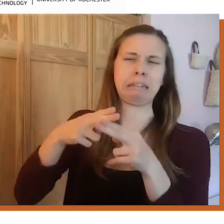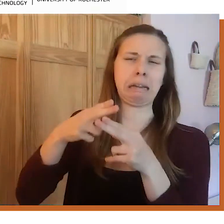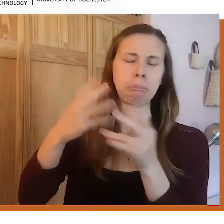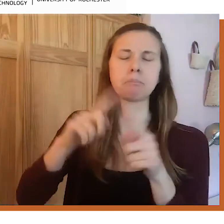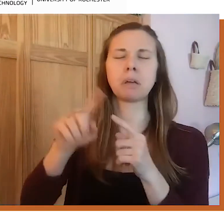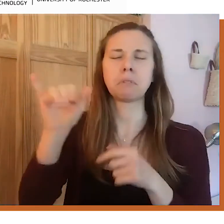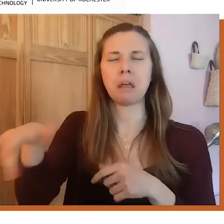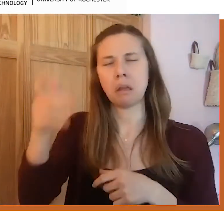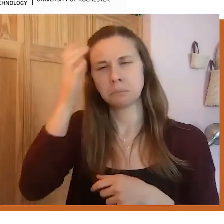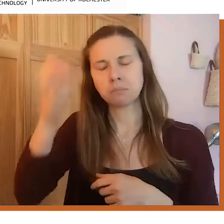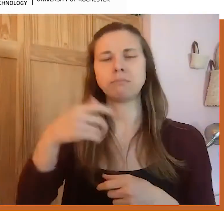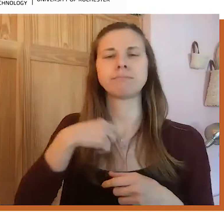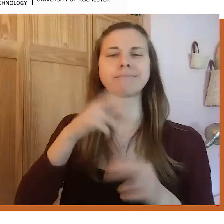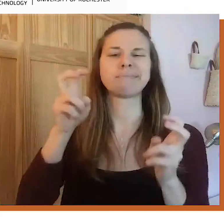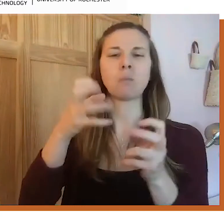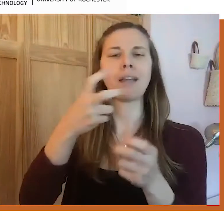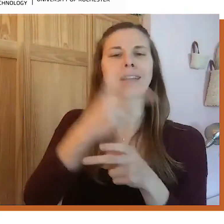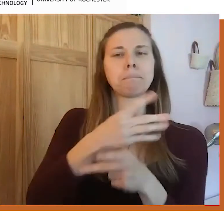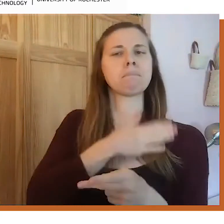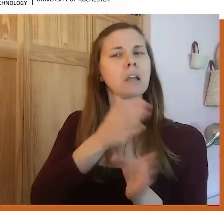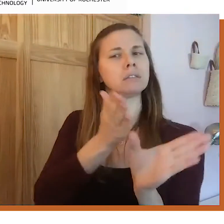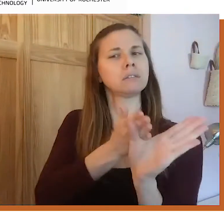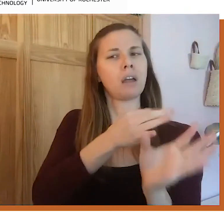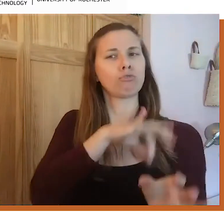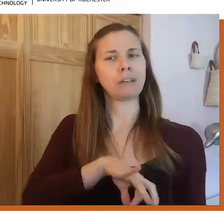it was a different name back when I was in the program--